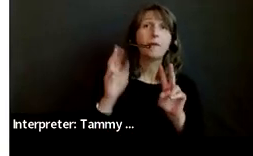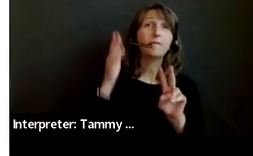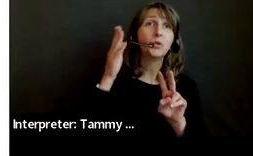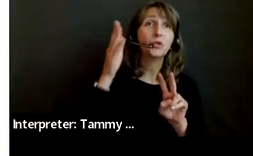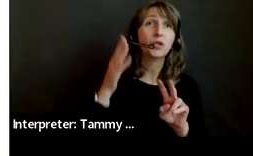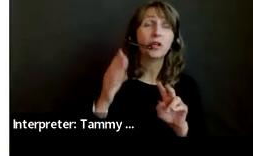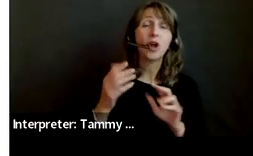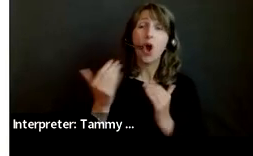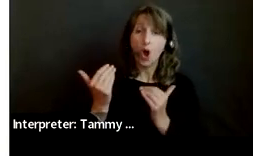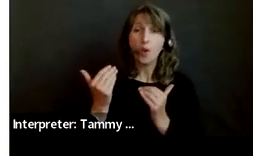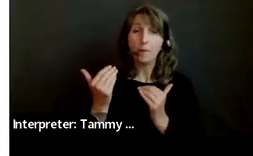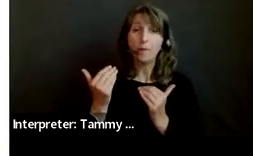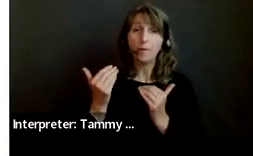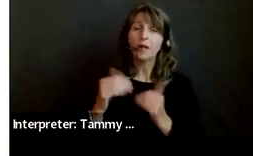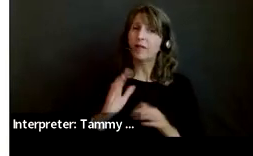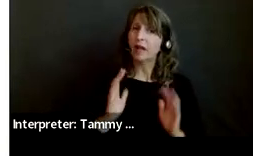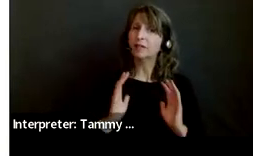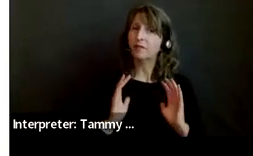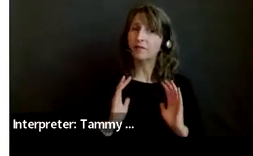Hope that if they're putting in the work and getting the right support that all of these effects will lessen, but nobody needs to feel better right now.